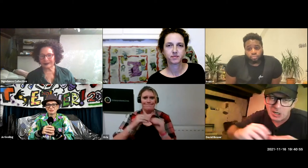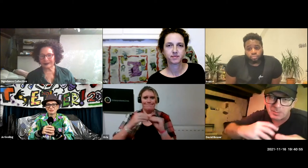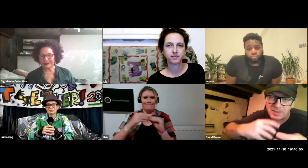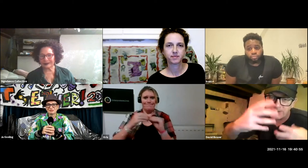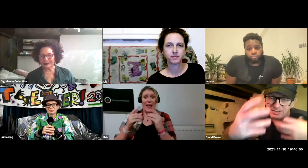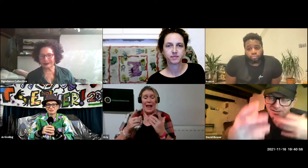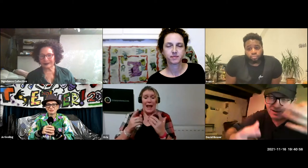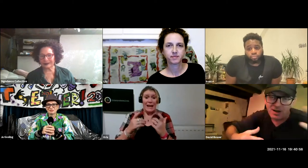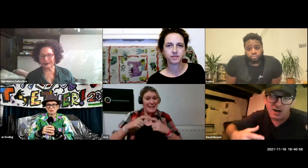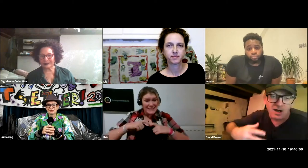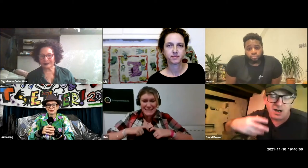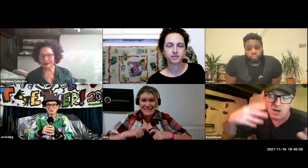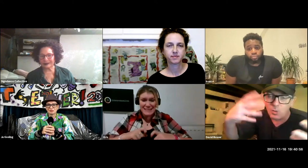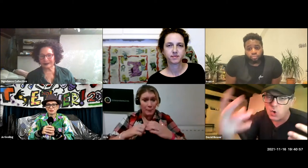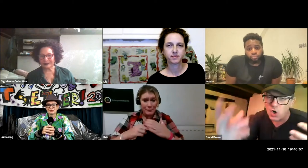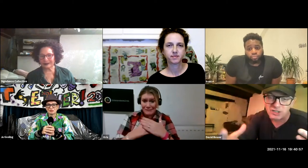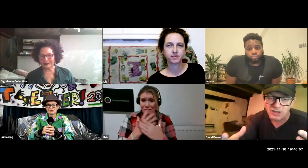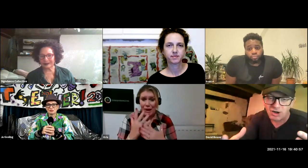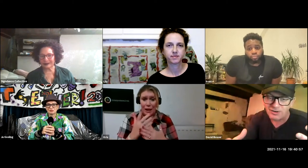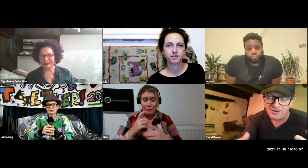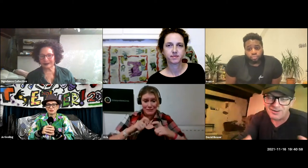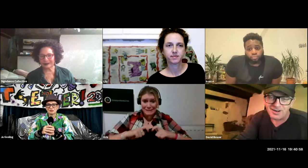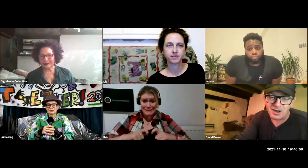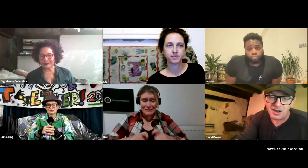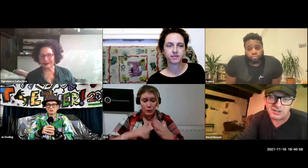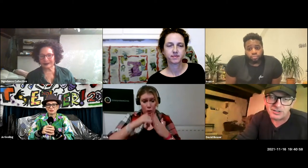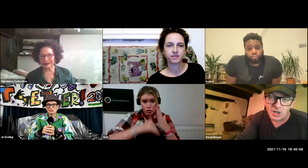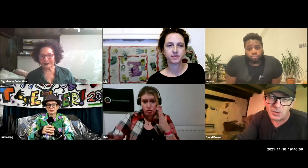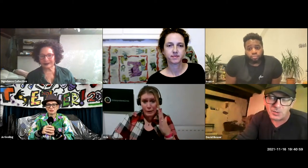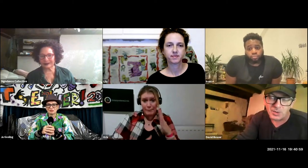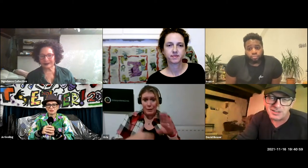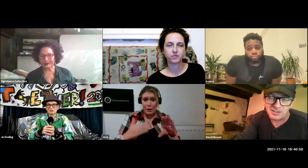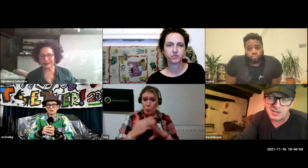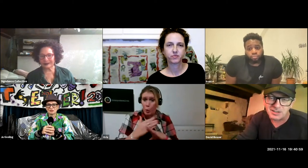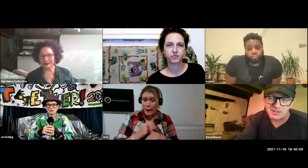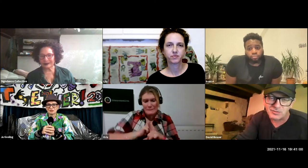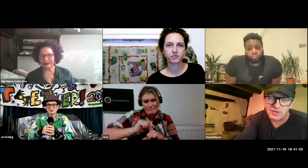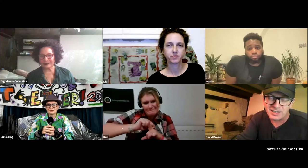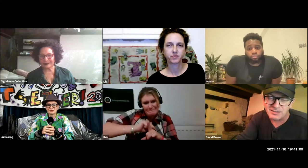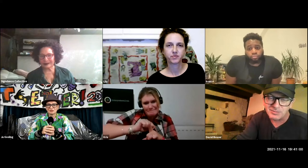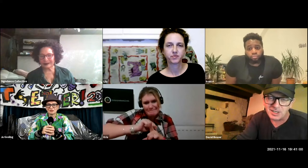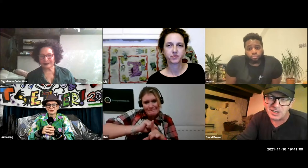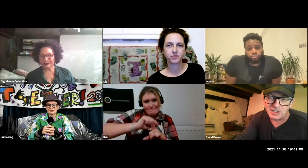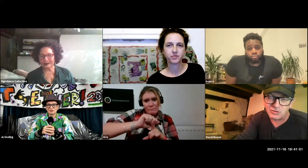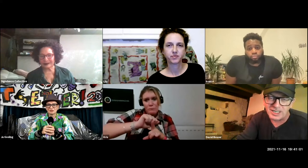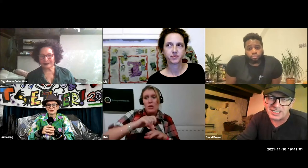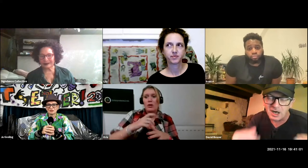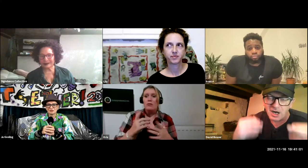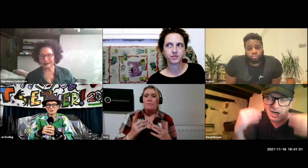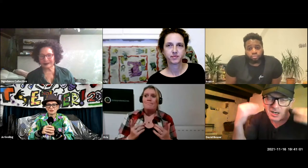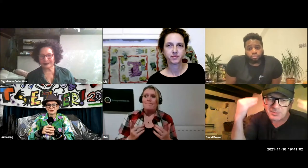beautiful thank you Janet and Glory remembers you from previous years, Hi